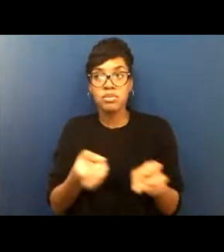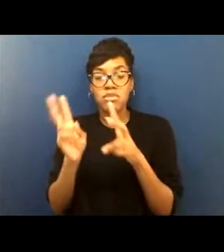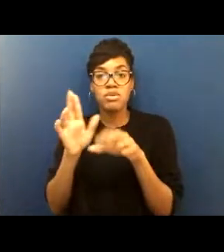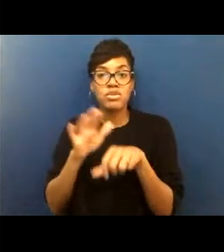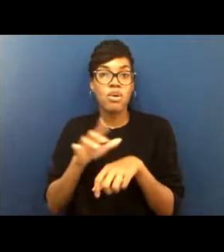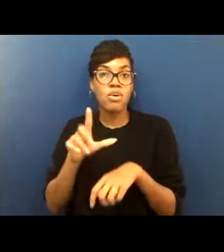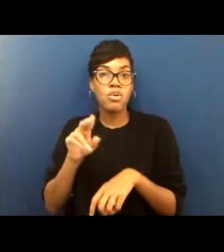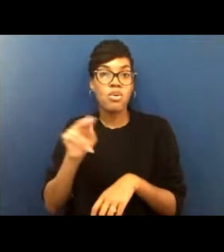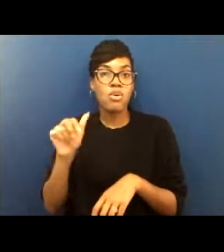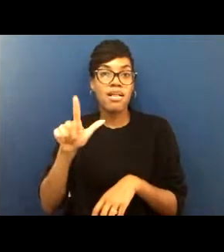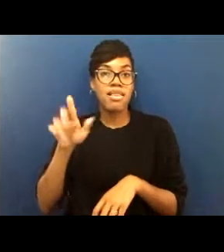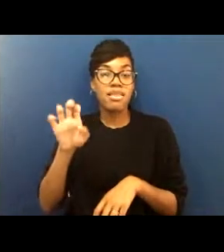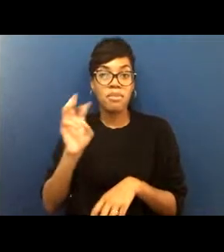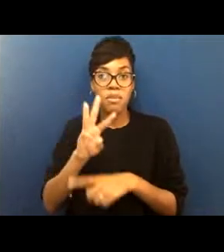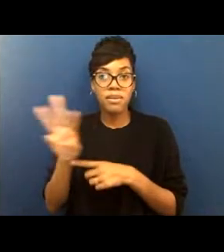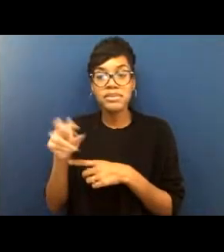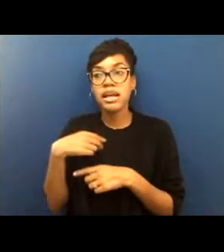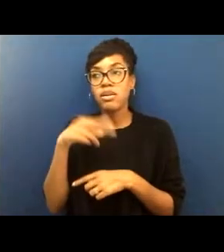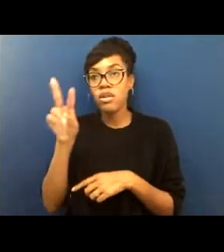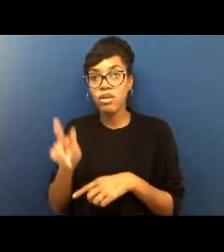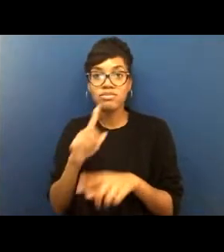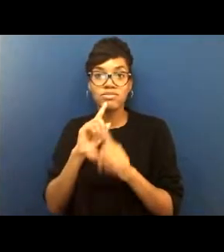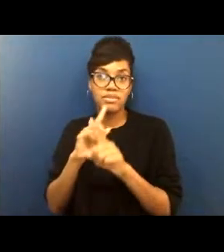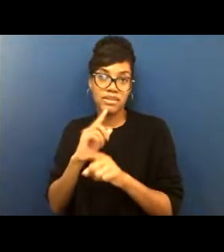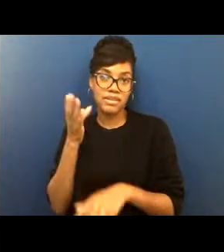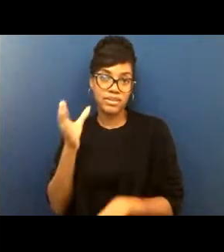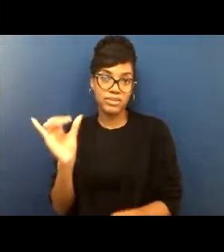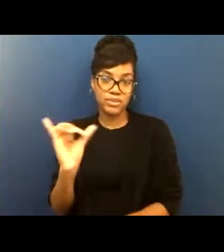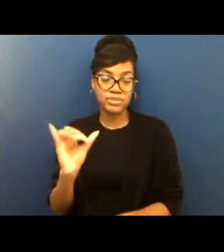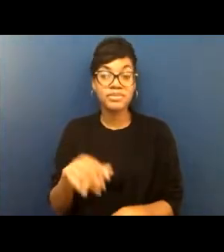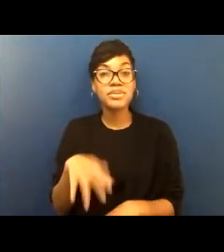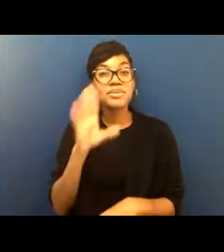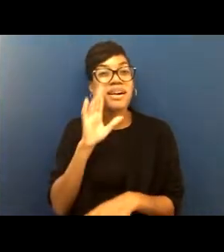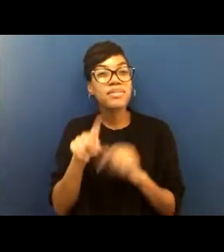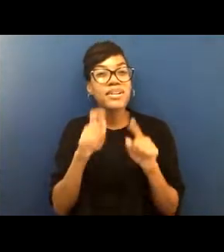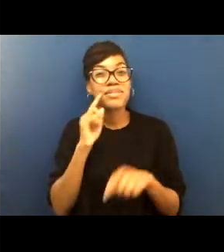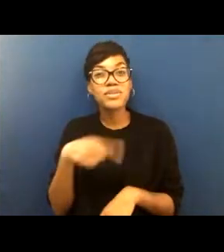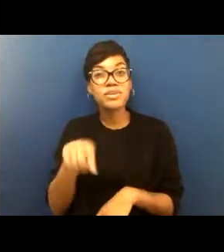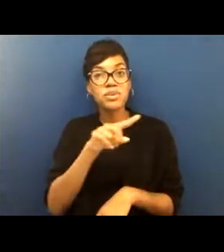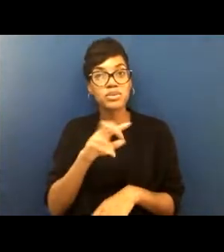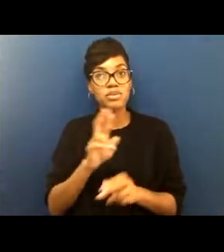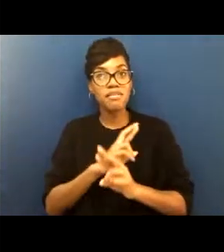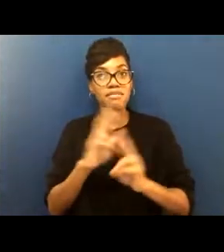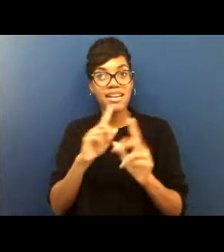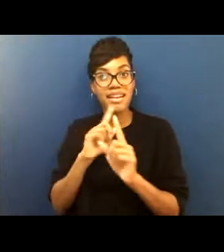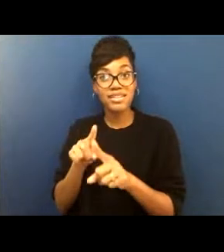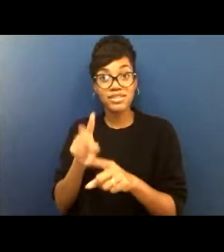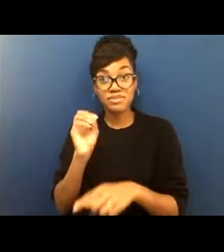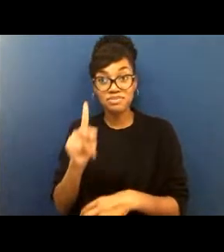We'll also have some questions for you throughout the webinar, so get ready to type in that chat box. All right, I'm all set.